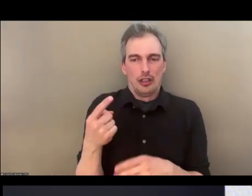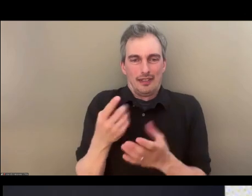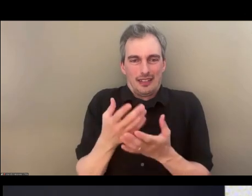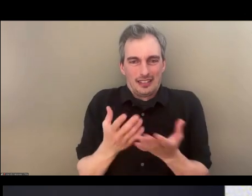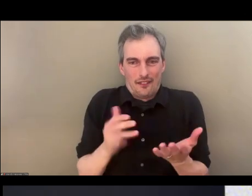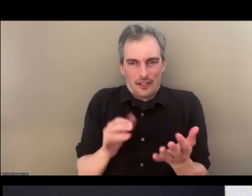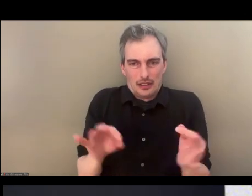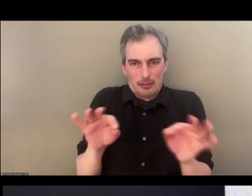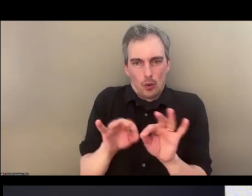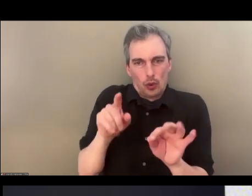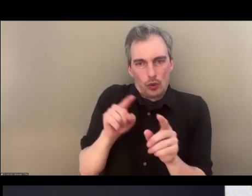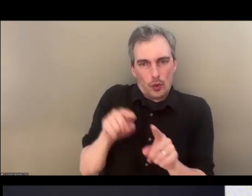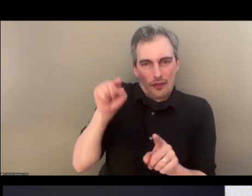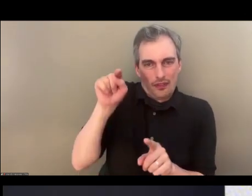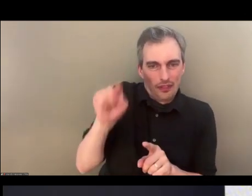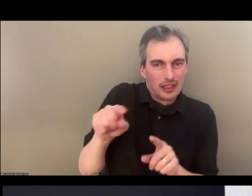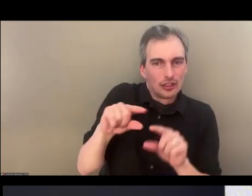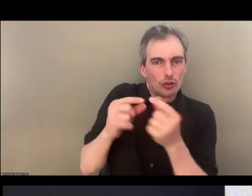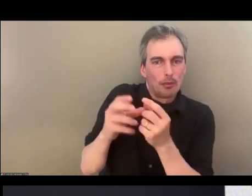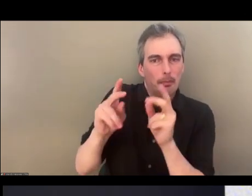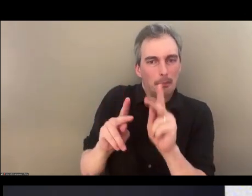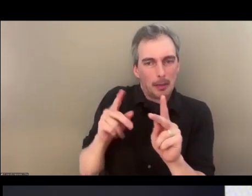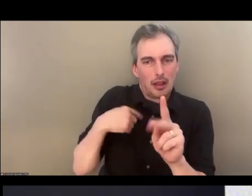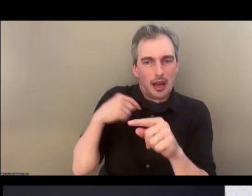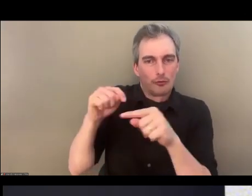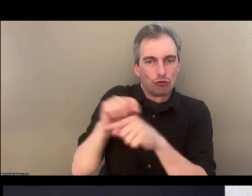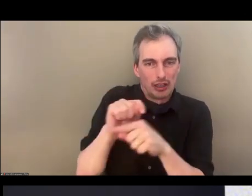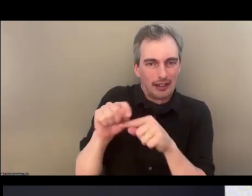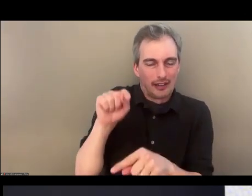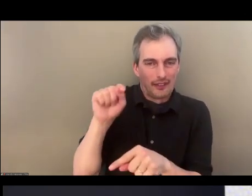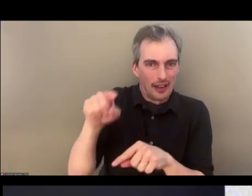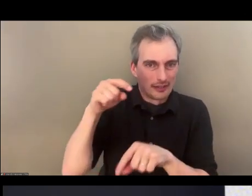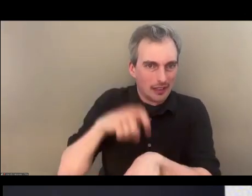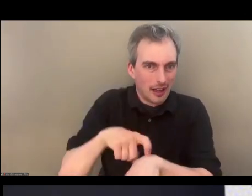And here it shows a screen reader text, it shows why it's a failure,